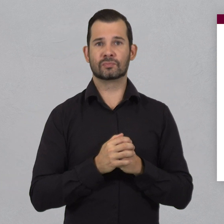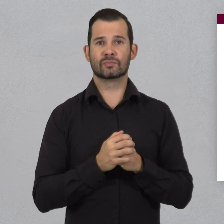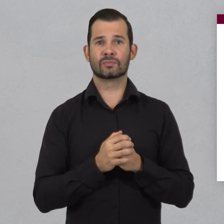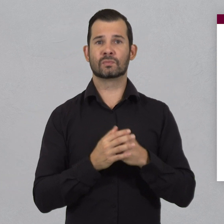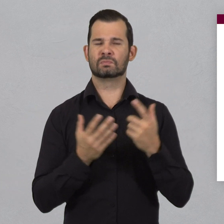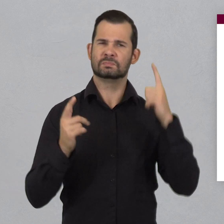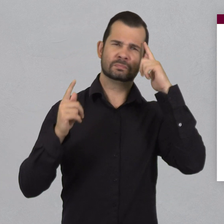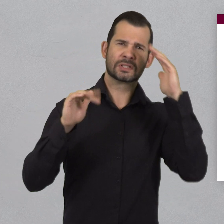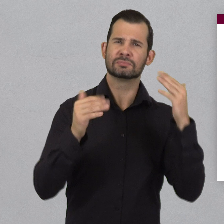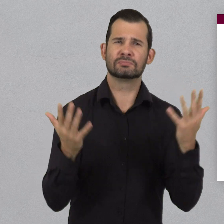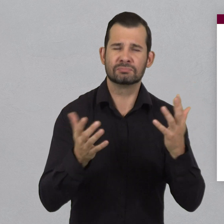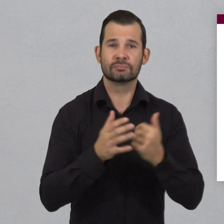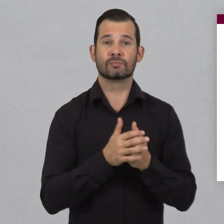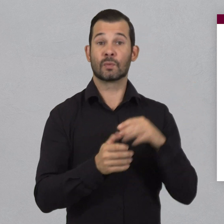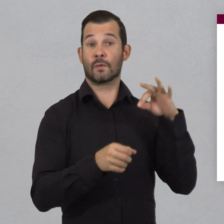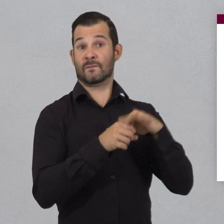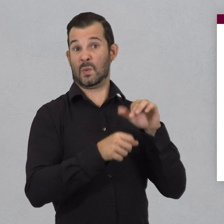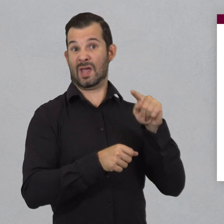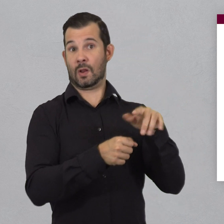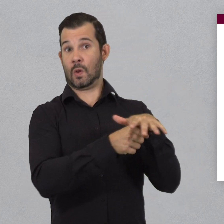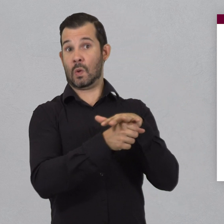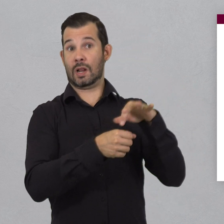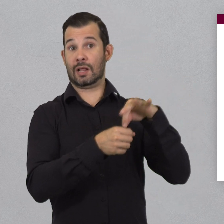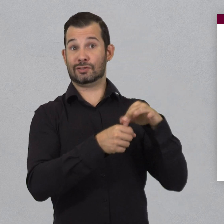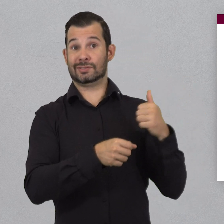What to expect Voting at a local Elections